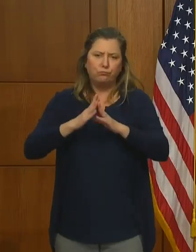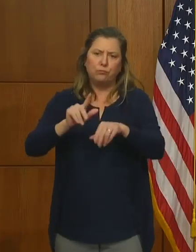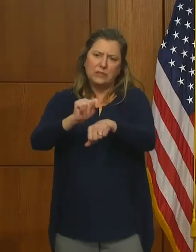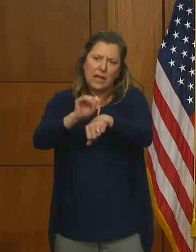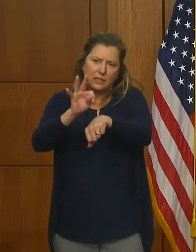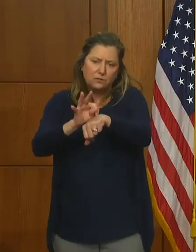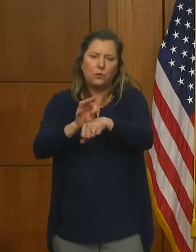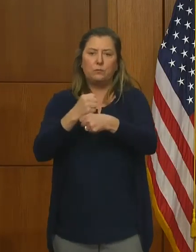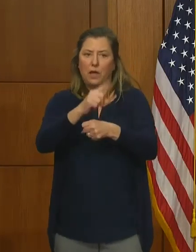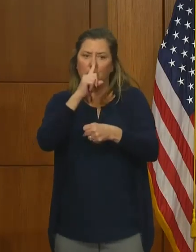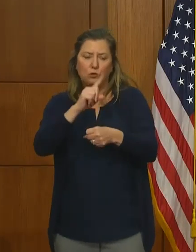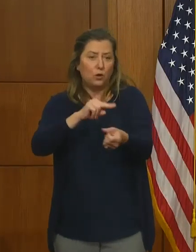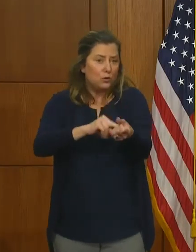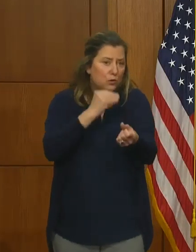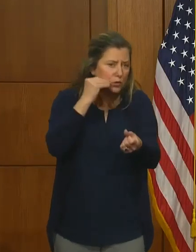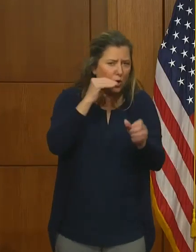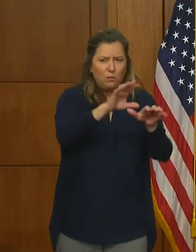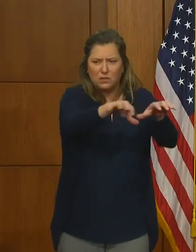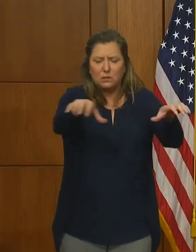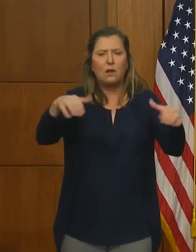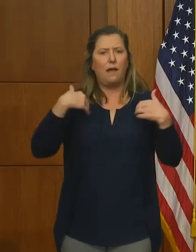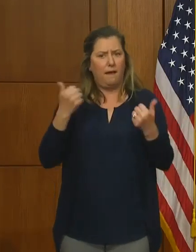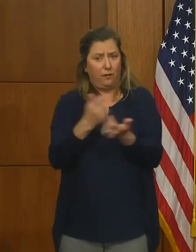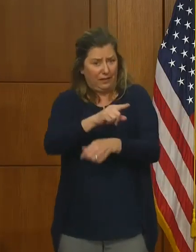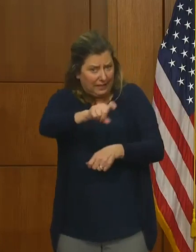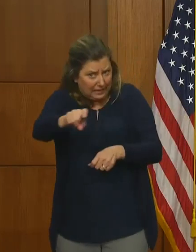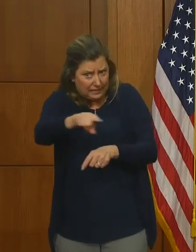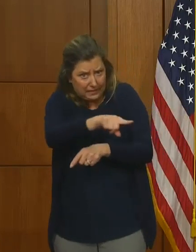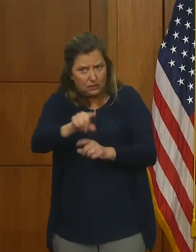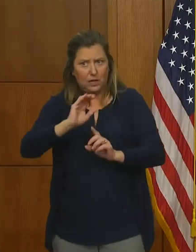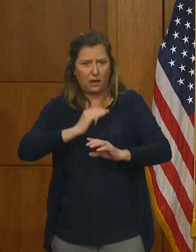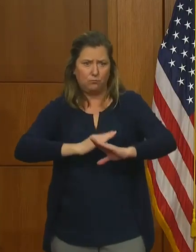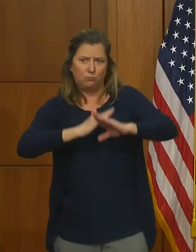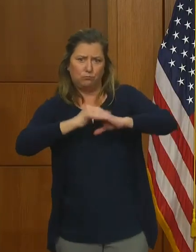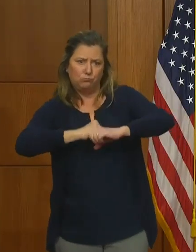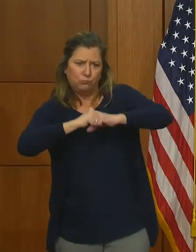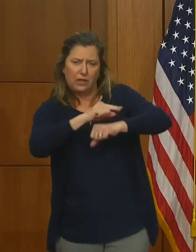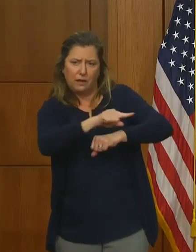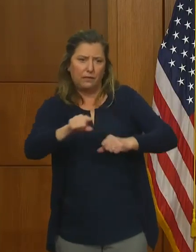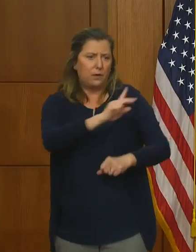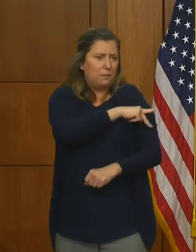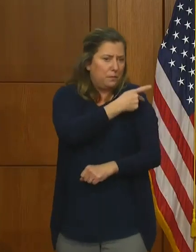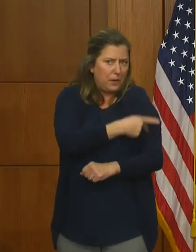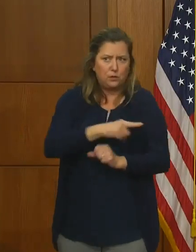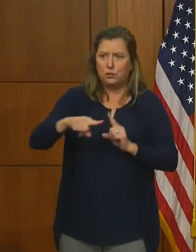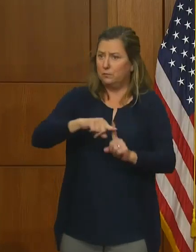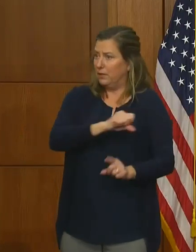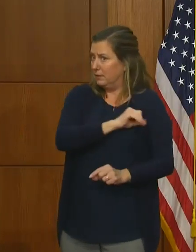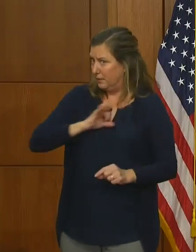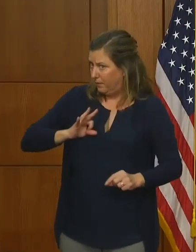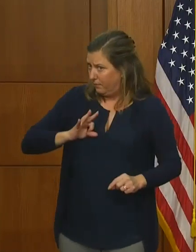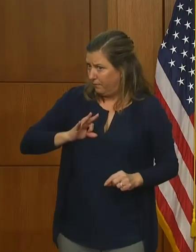TASK FORCE TO ENSURE THAT OUR NURSING HOMES AND LONG TERM CARE FACILITIES HAVE THE